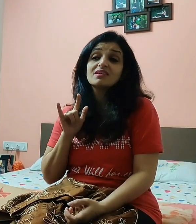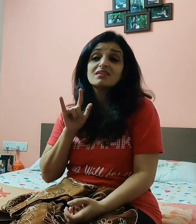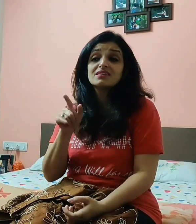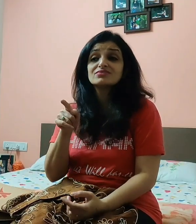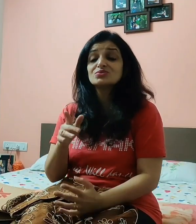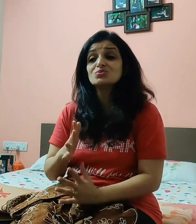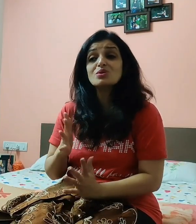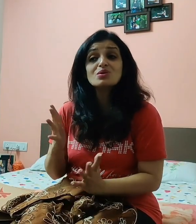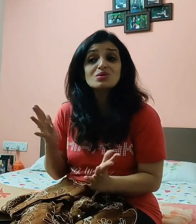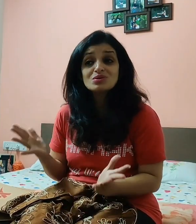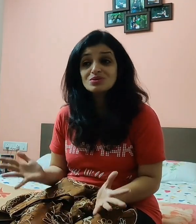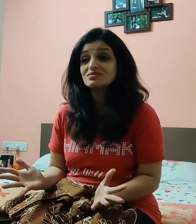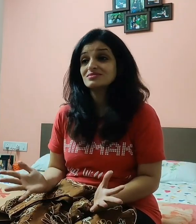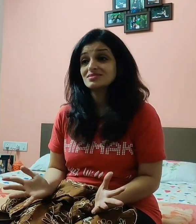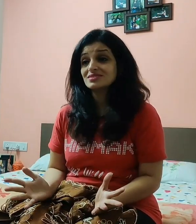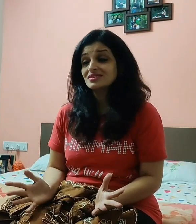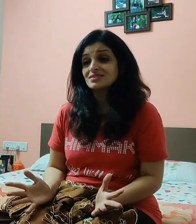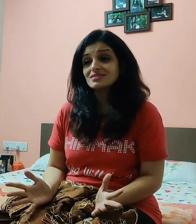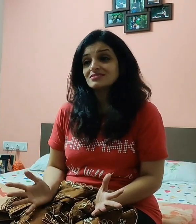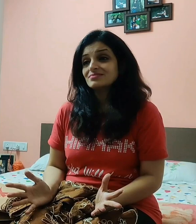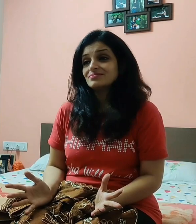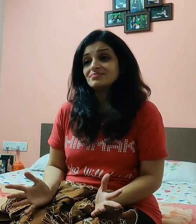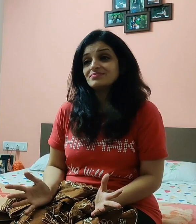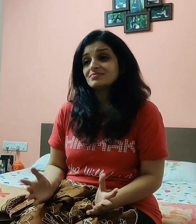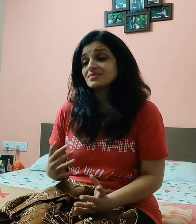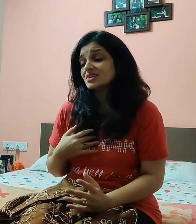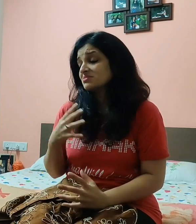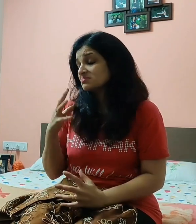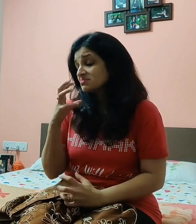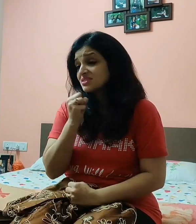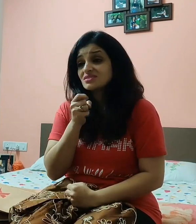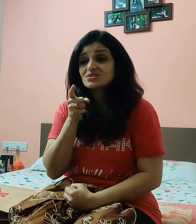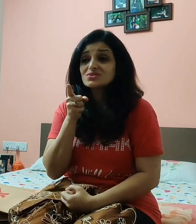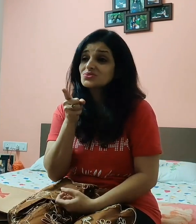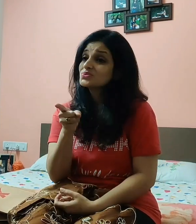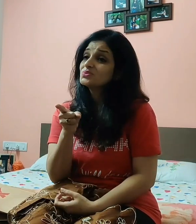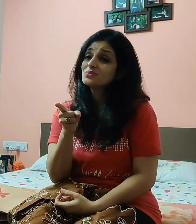I Love you lots, I Miss you......